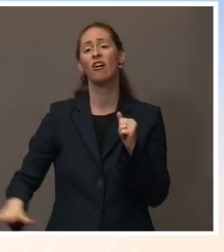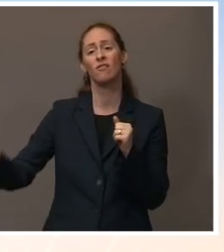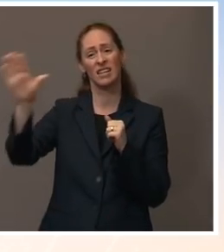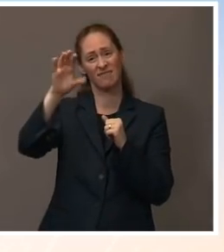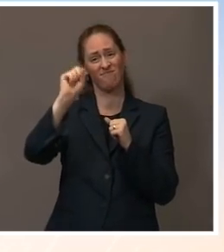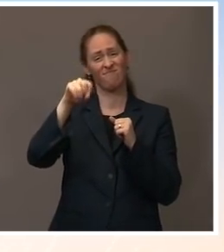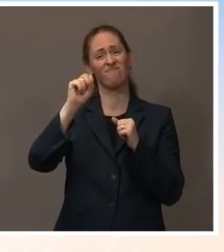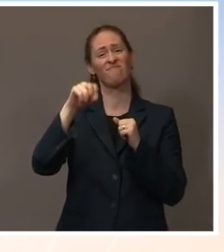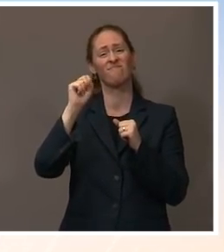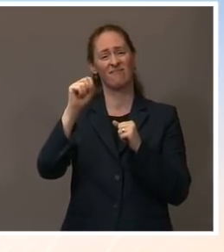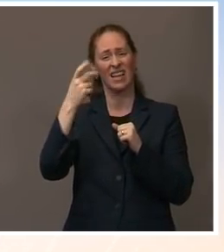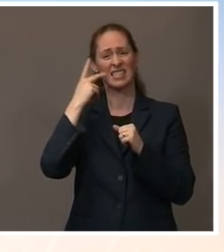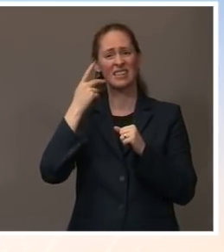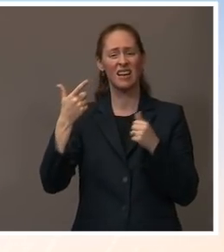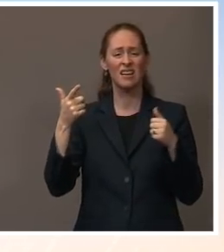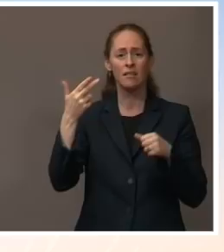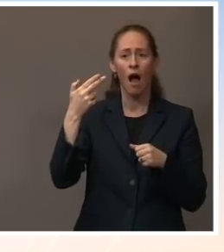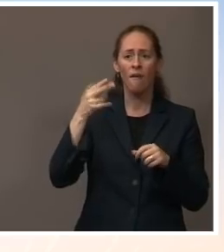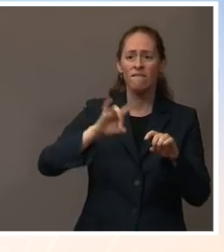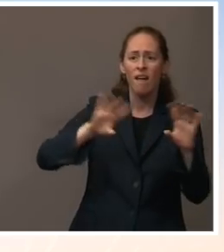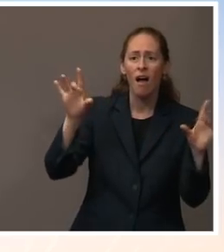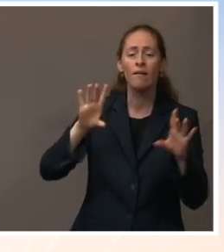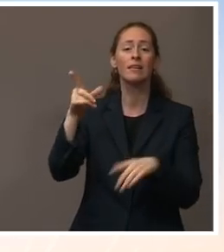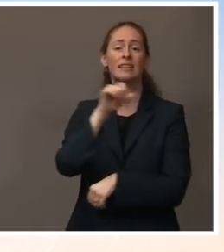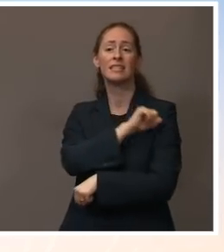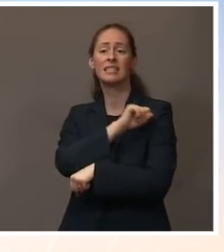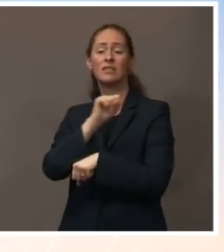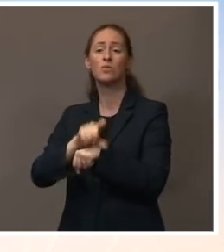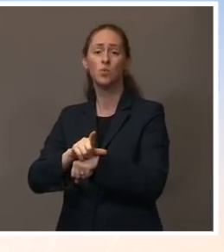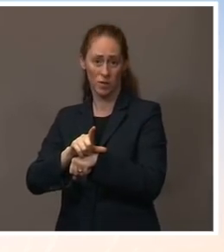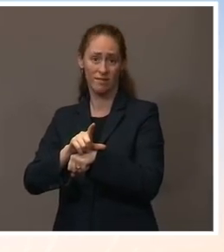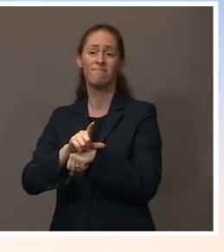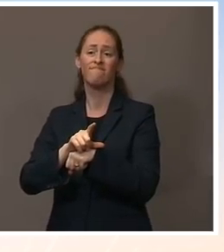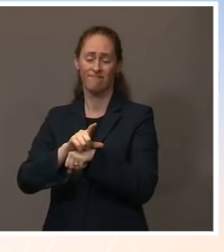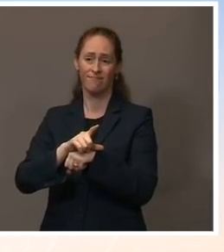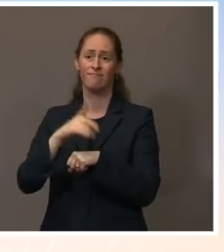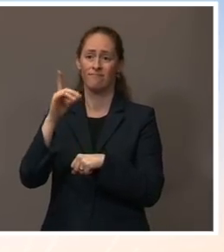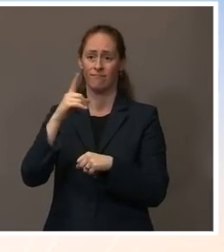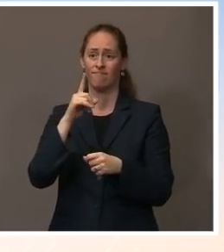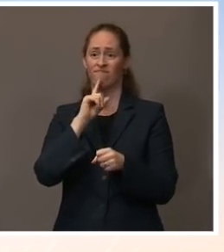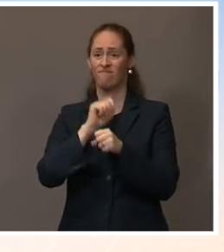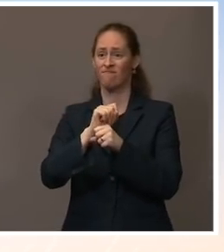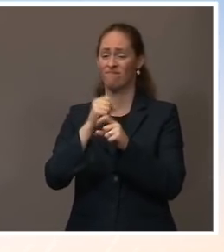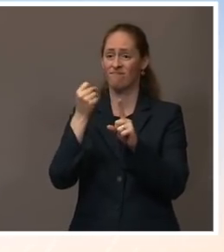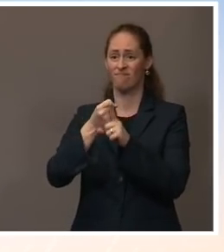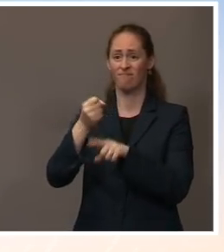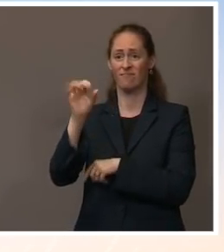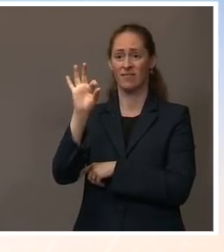Take St. Louis: In 2021, 96 percent of homicides where the instrument is known were committed using a firearm.